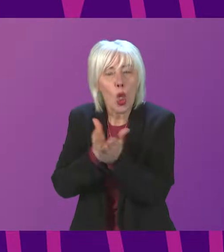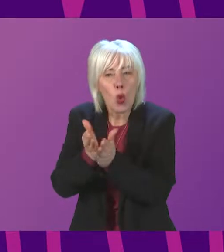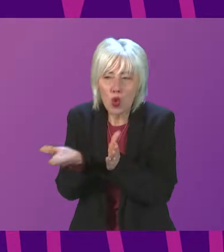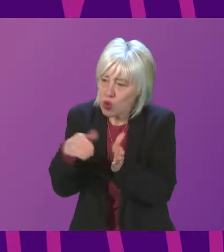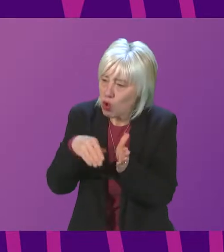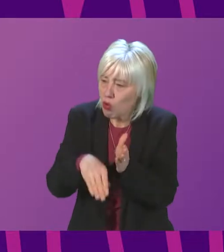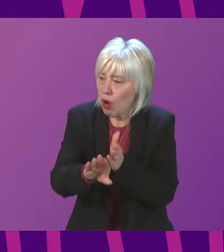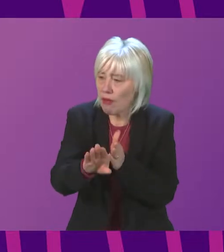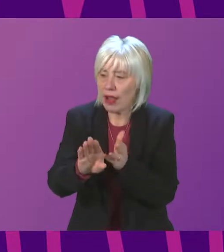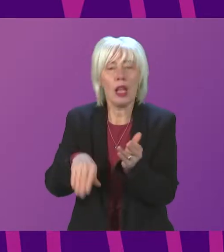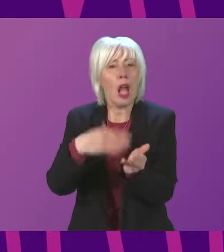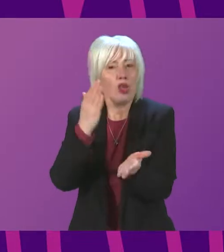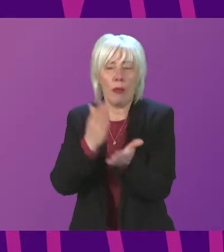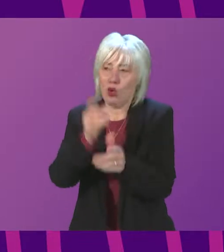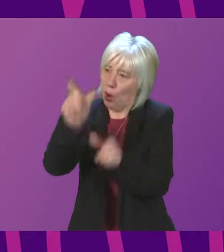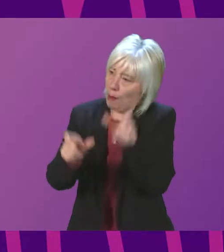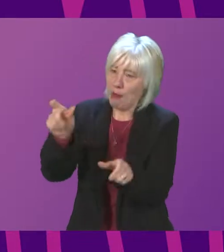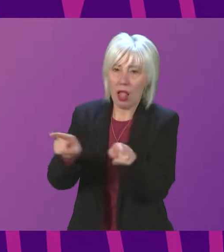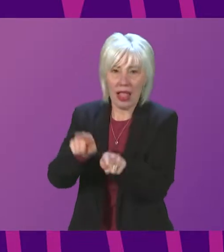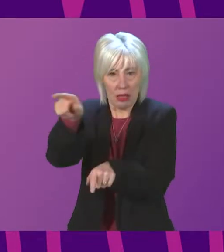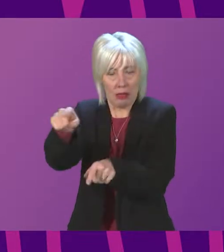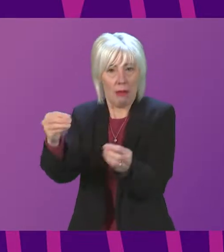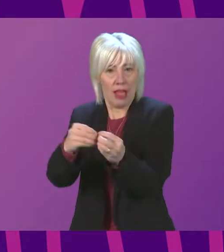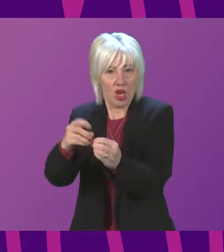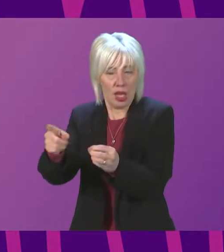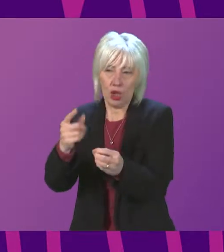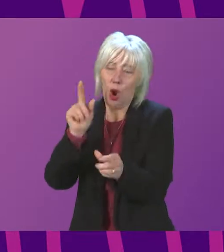so that patients like Ricky—and the many others who are waiting too long for treatment—get